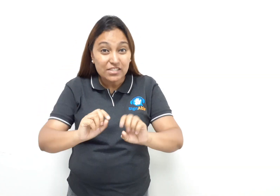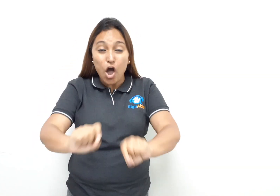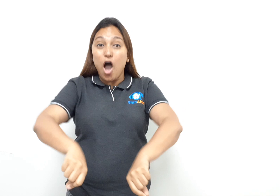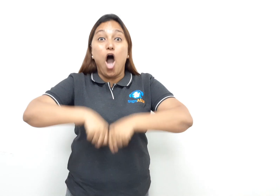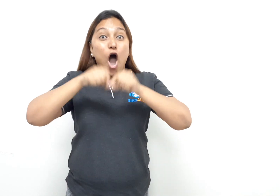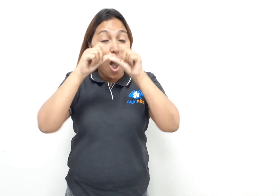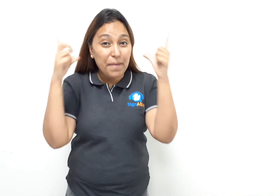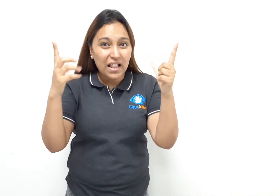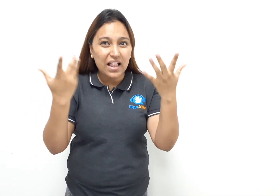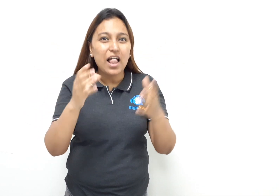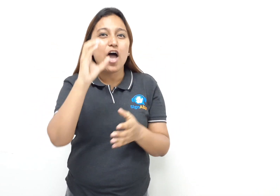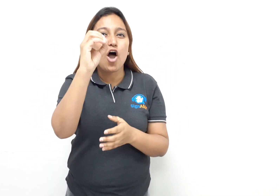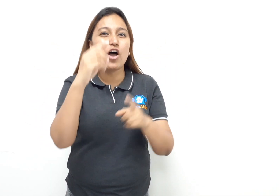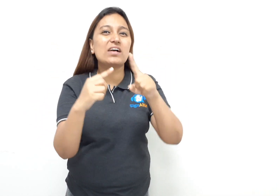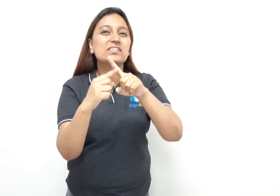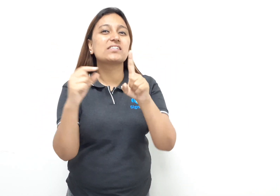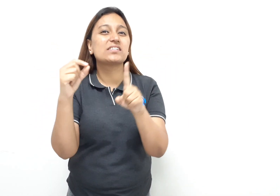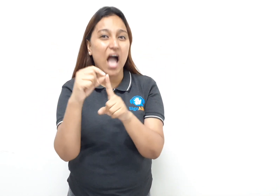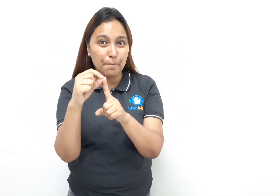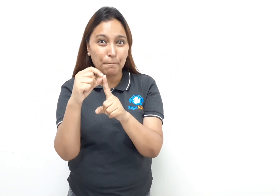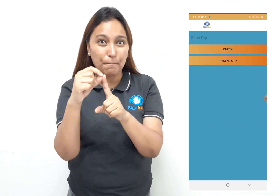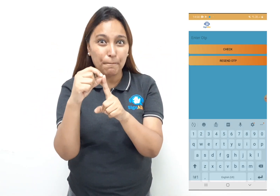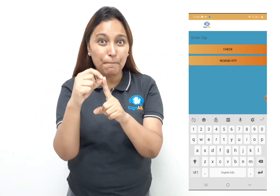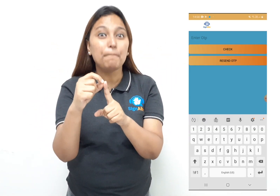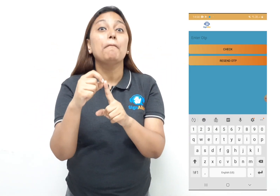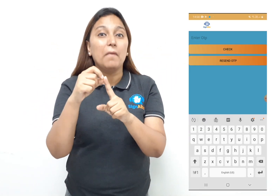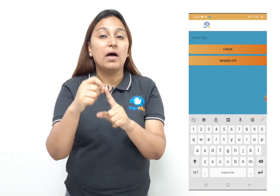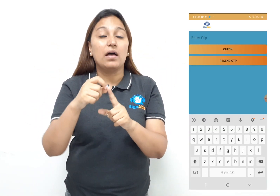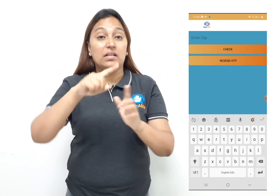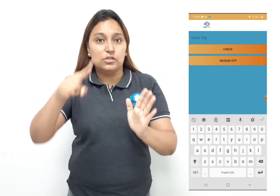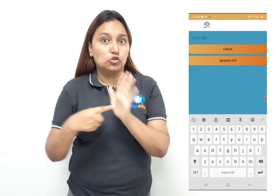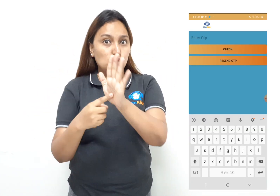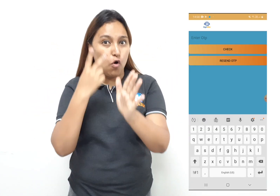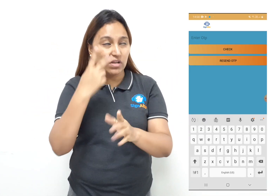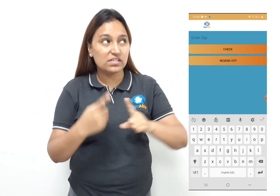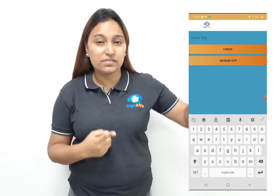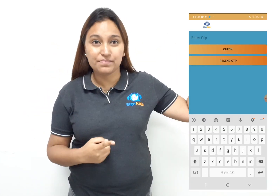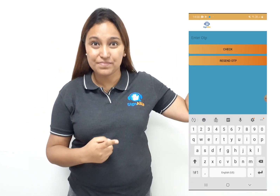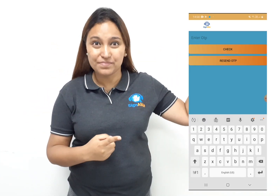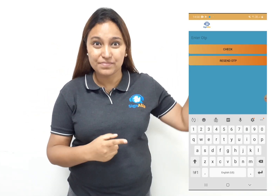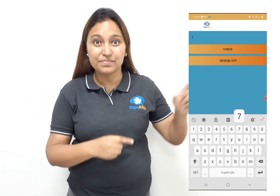After opening, you will be given an OTP option. Let me show you.